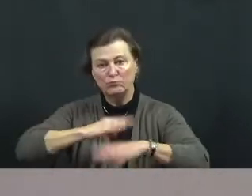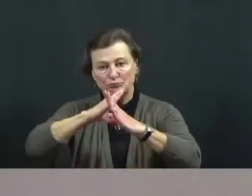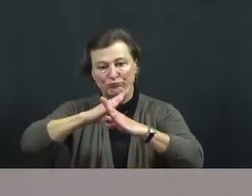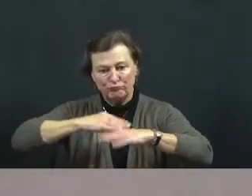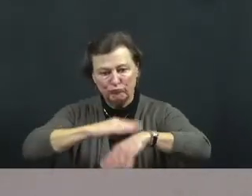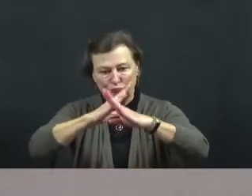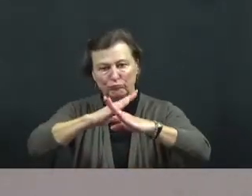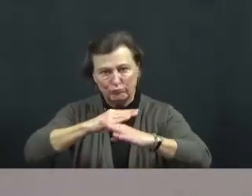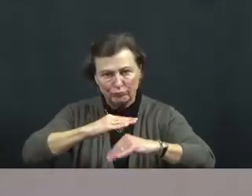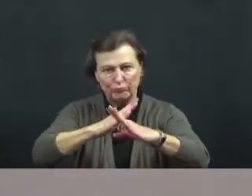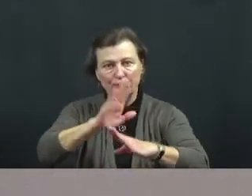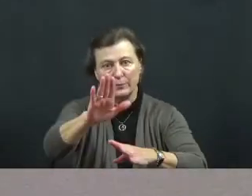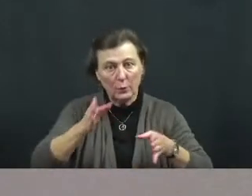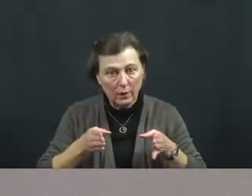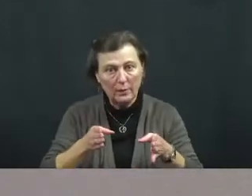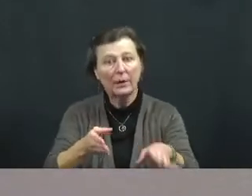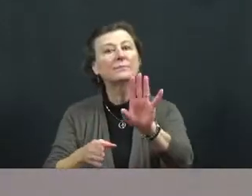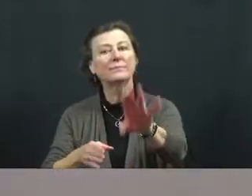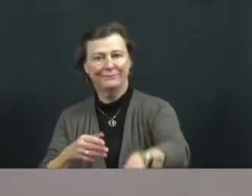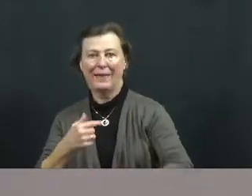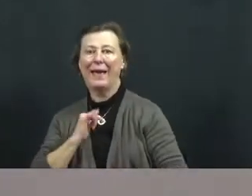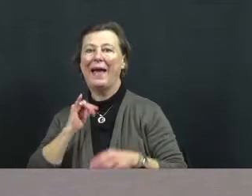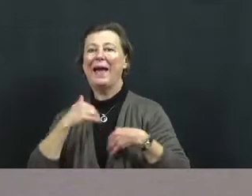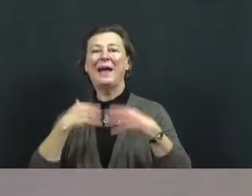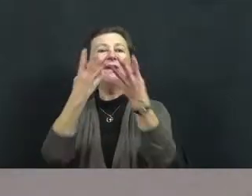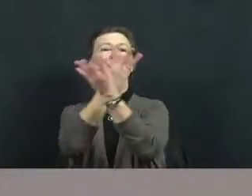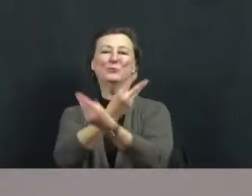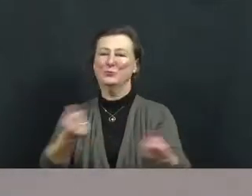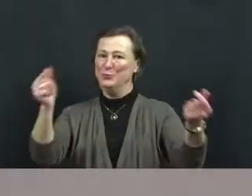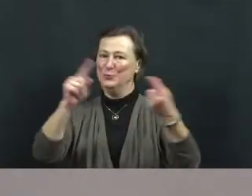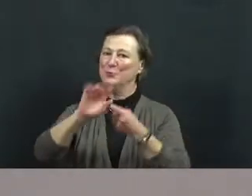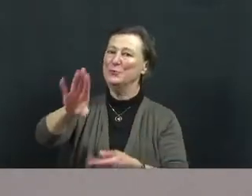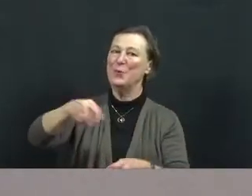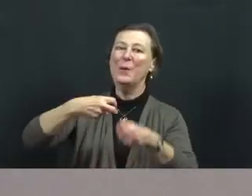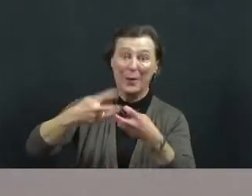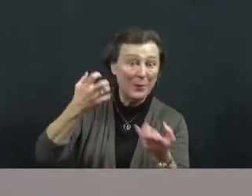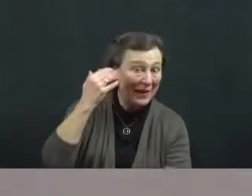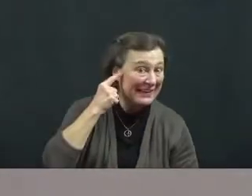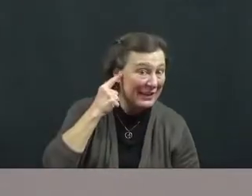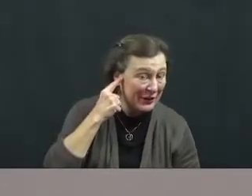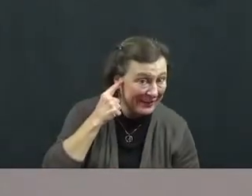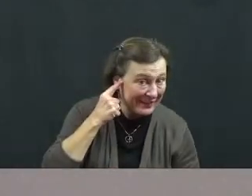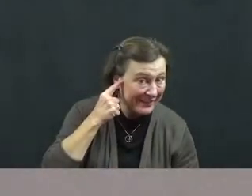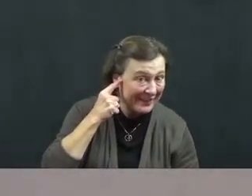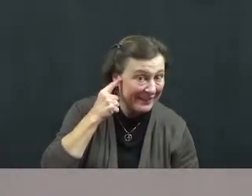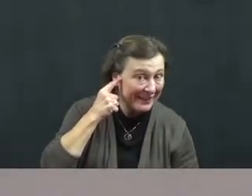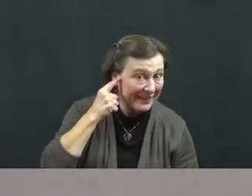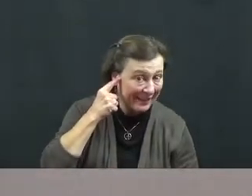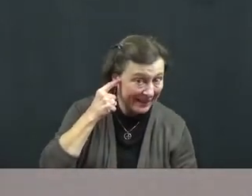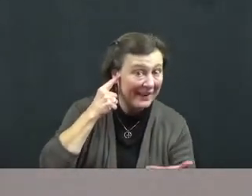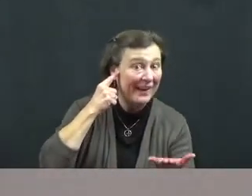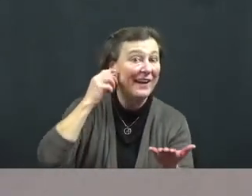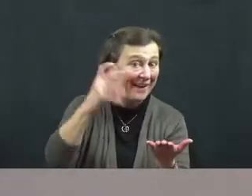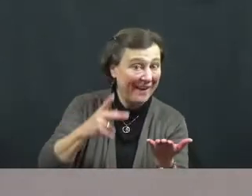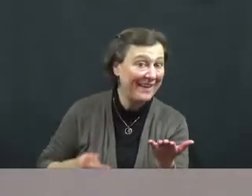Well, I’ve got a solution to your problem. Do you want to hear it?